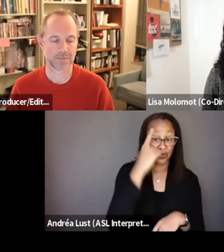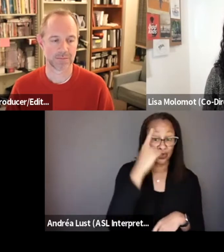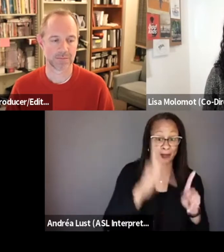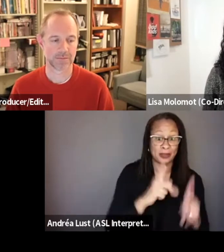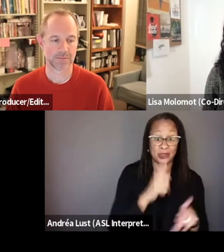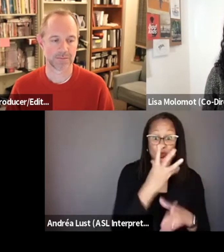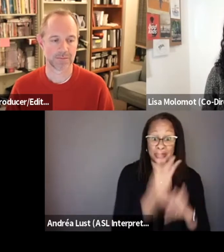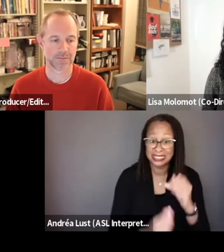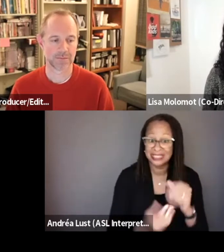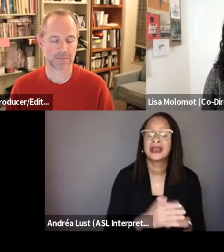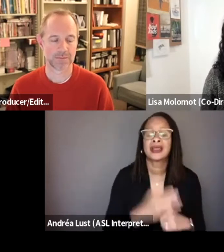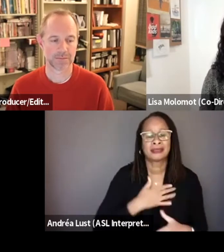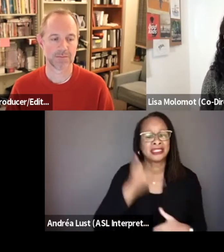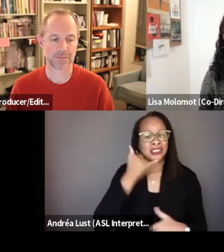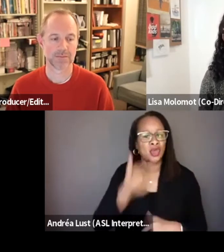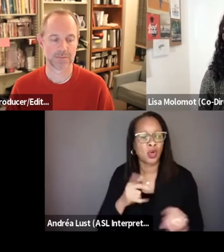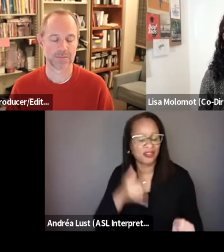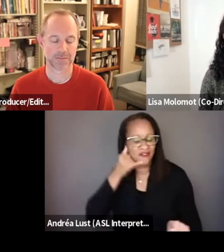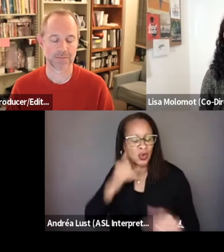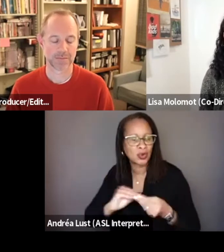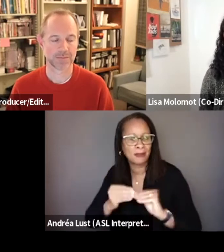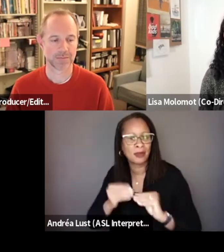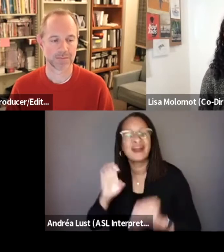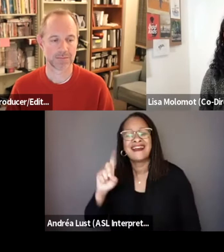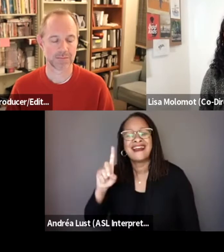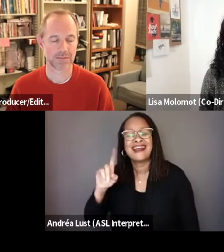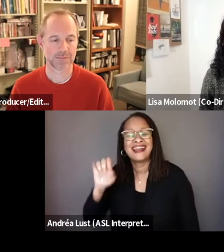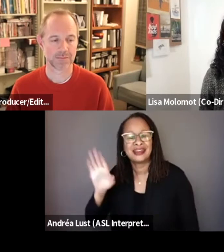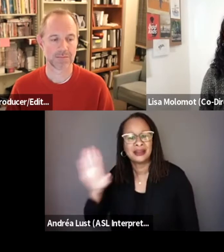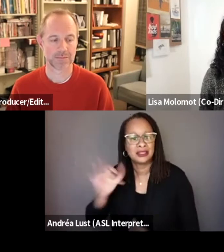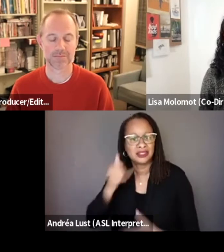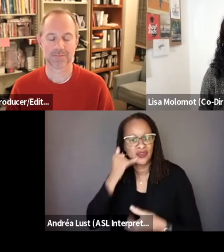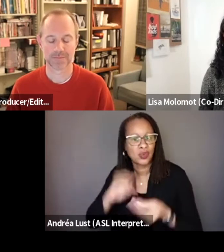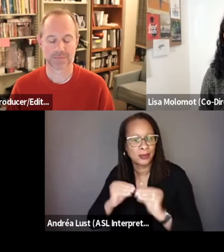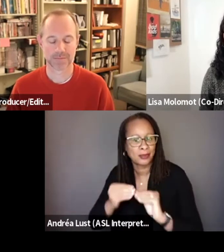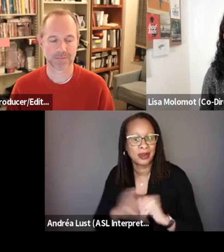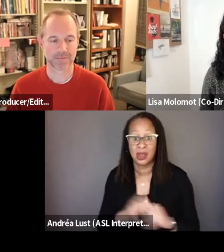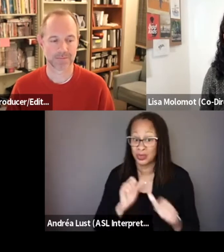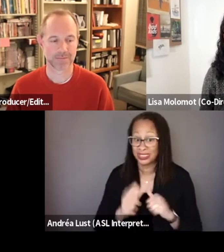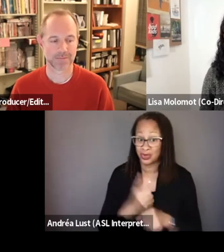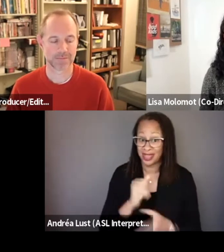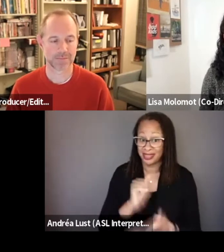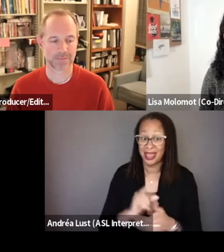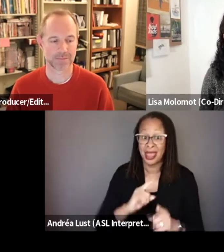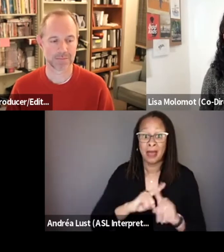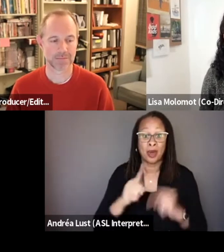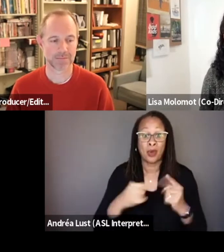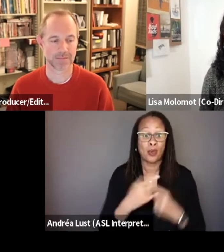please call this phone number. So we do still get that. But when we heard from Michelle, it was,